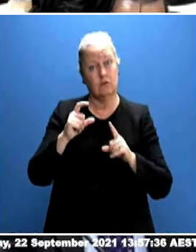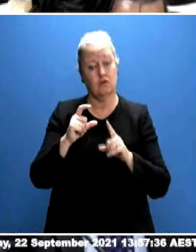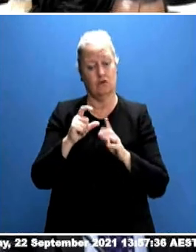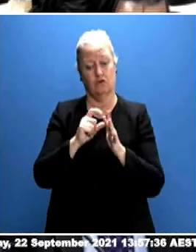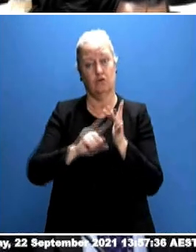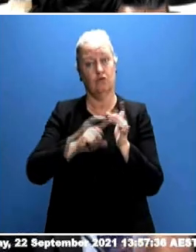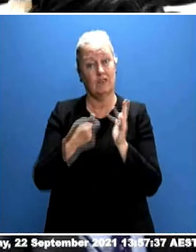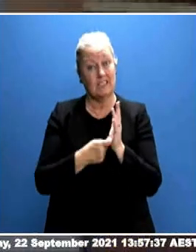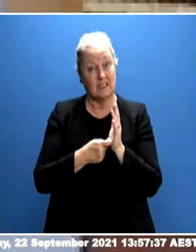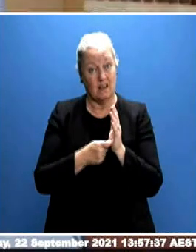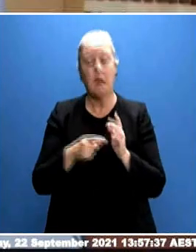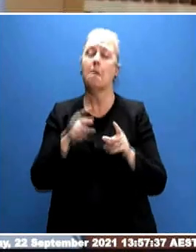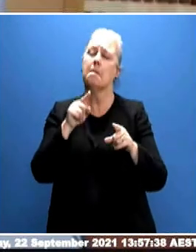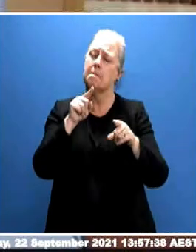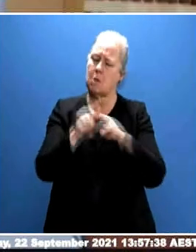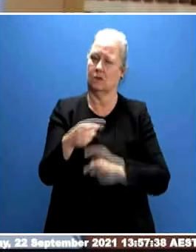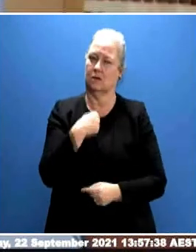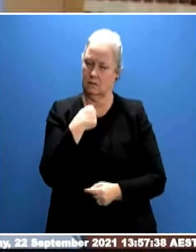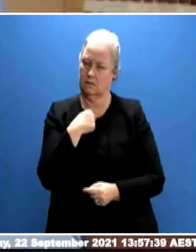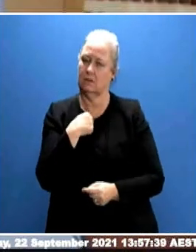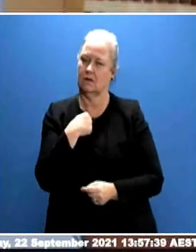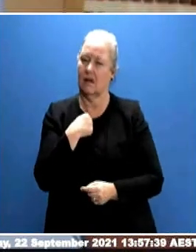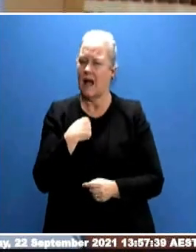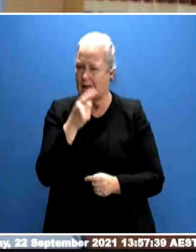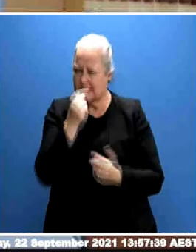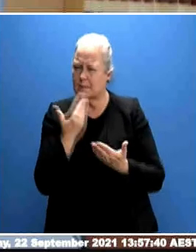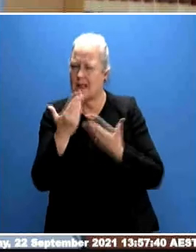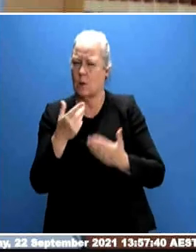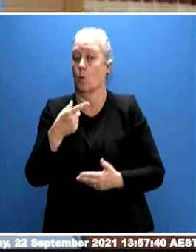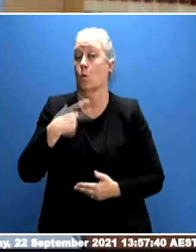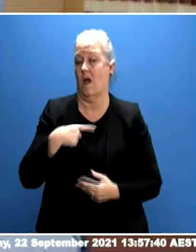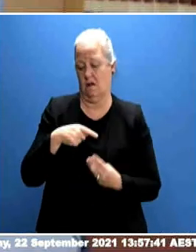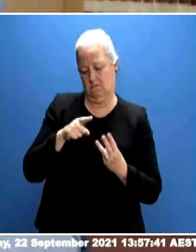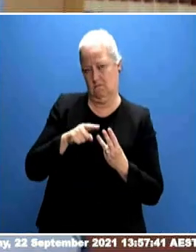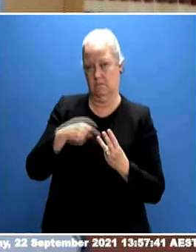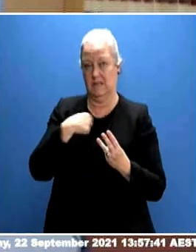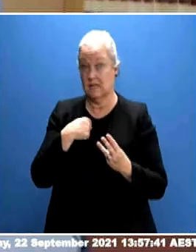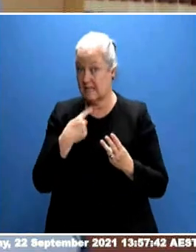I make most of those decisions. I can explain why that's the case, if that helps? Yes, thank you.